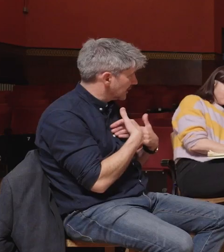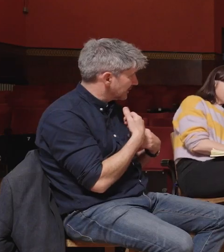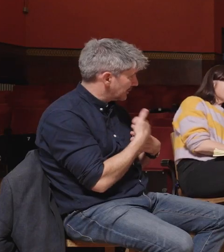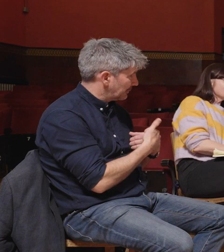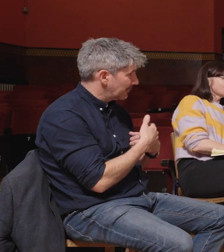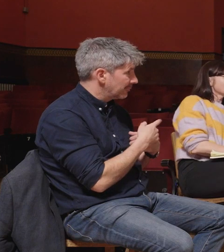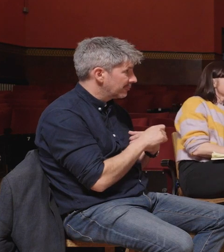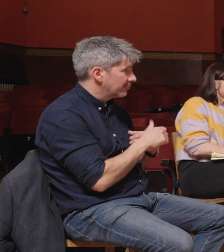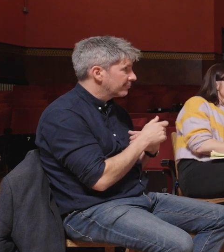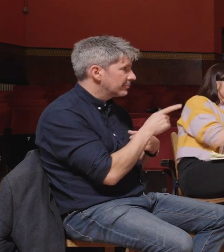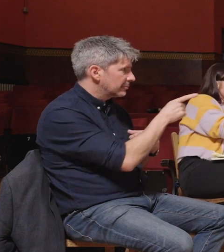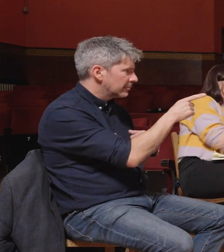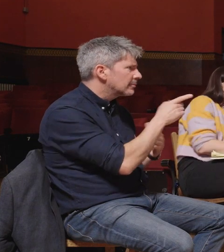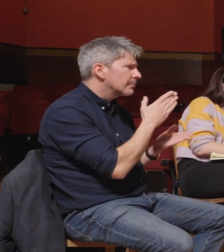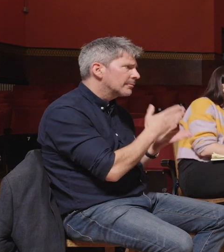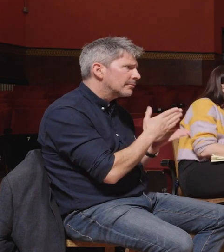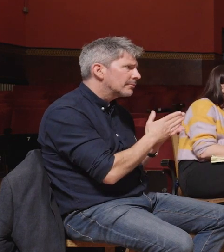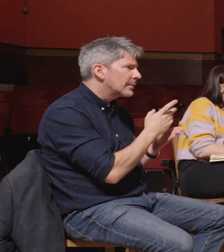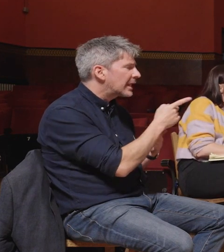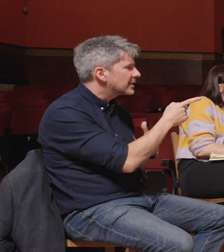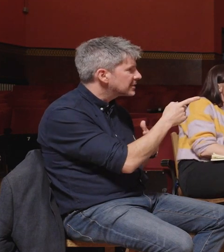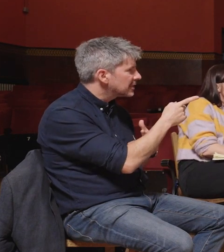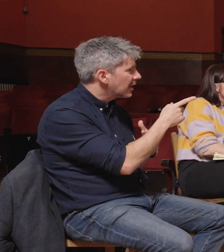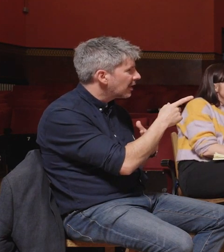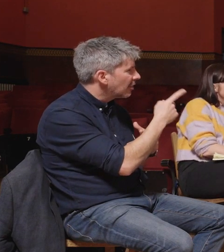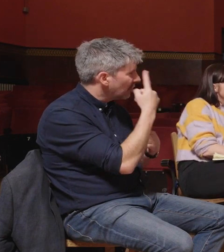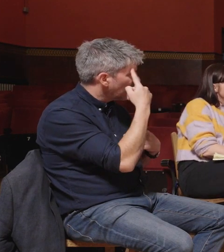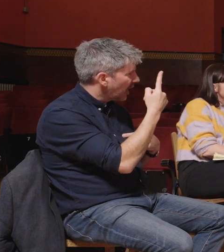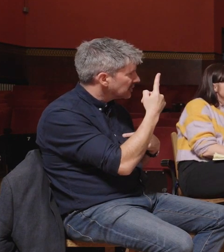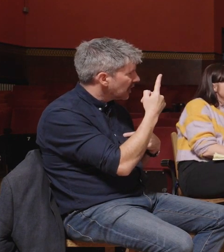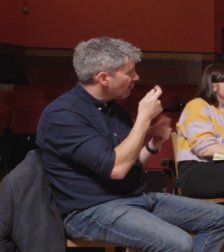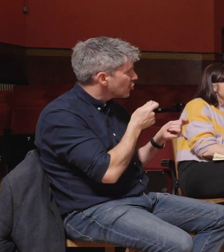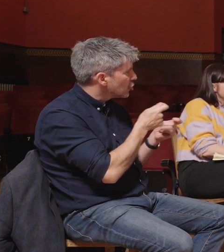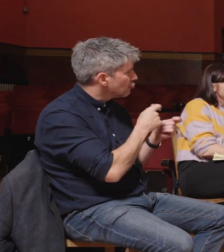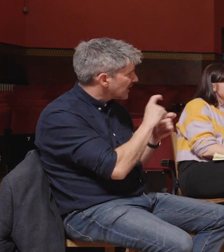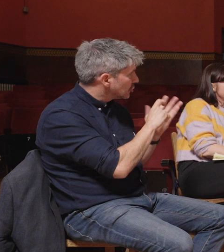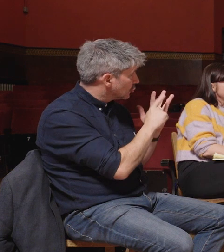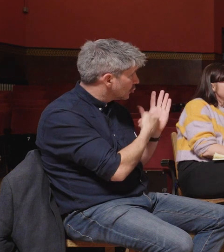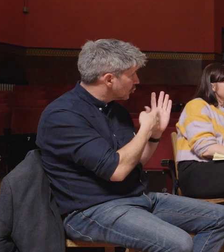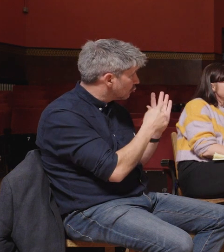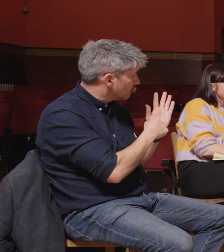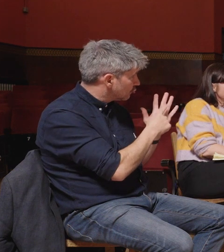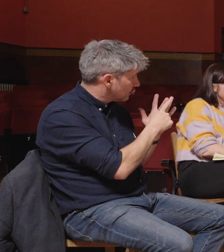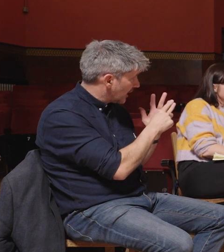It's really interesting the idea of curation. I like that word. I never think about us in terms of that